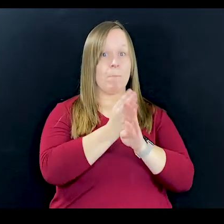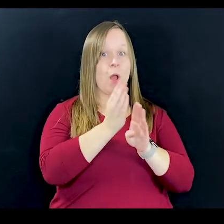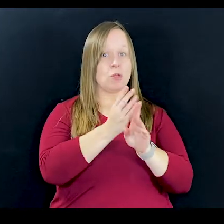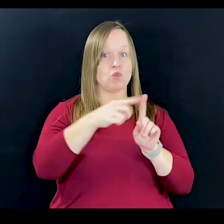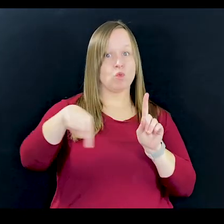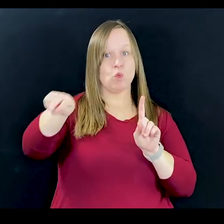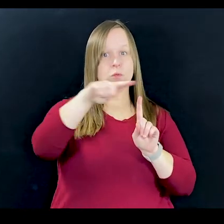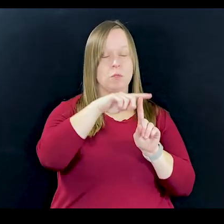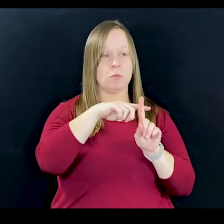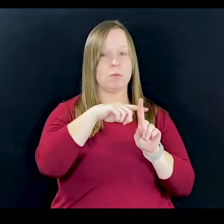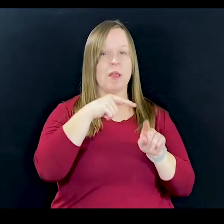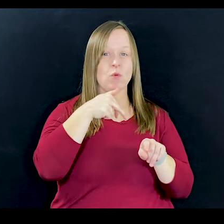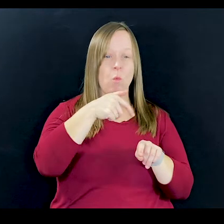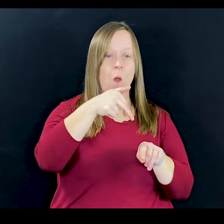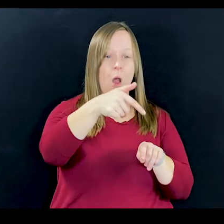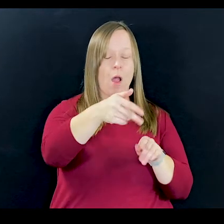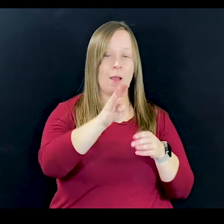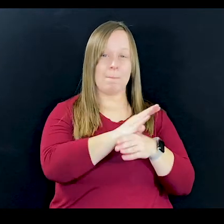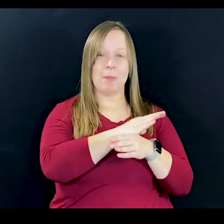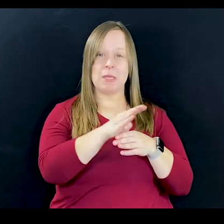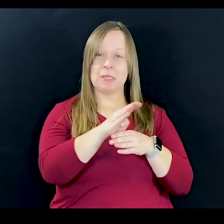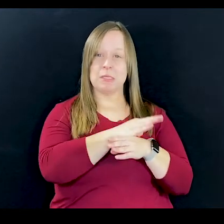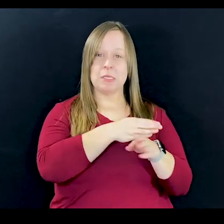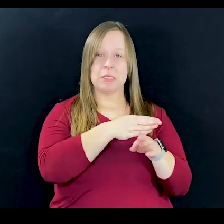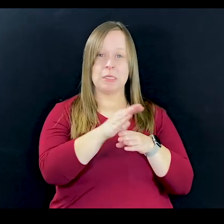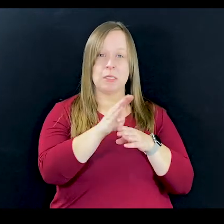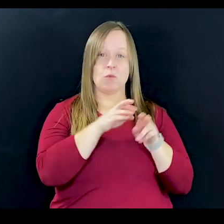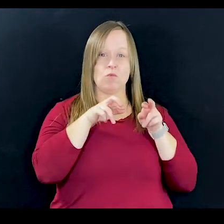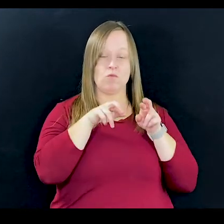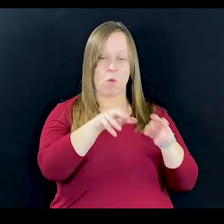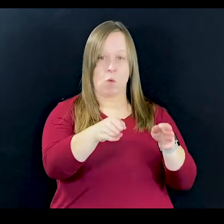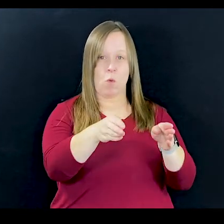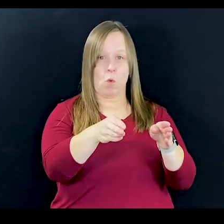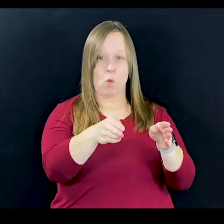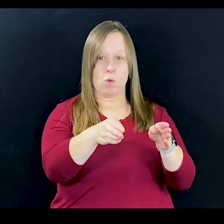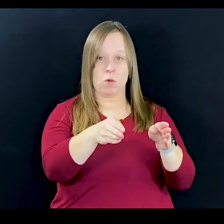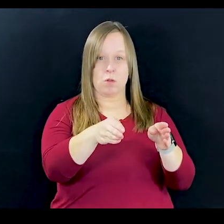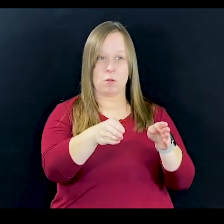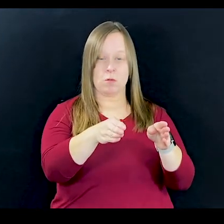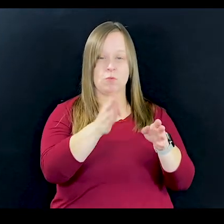new bus route was having to walk along a busy road with no sidewalk to get to and